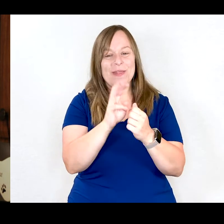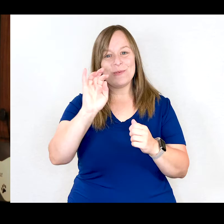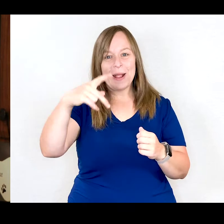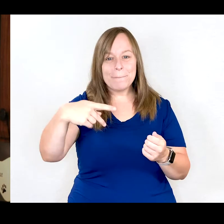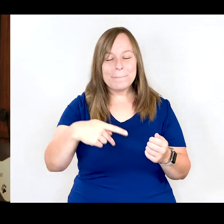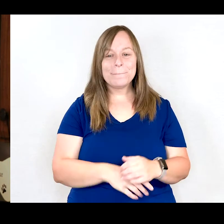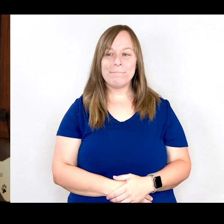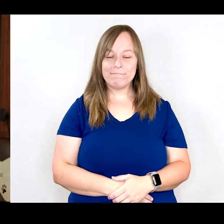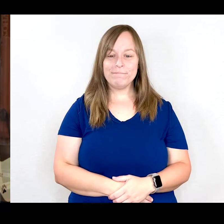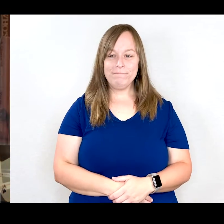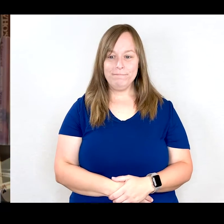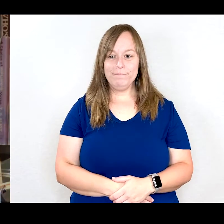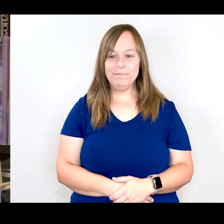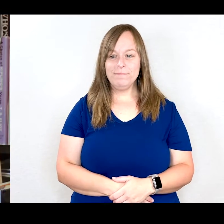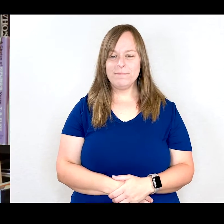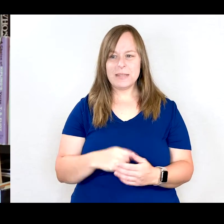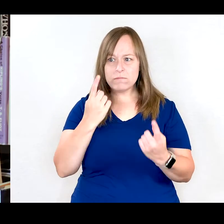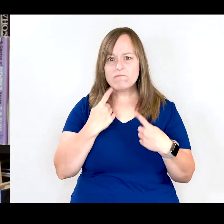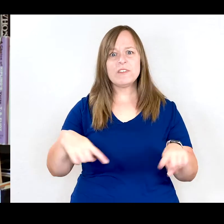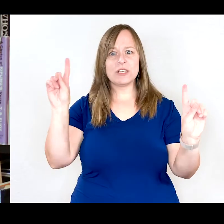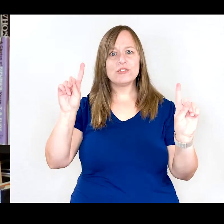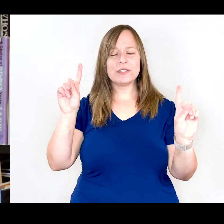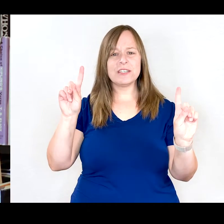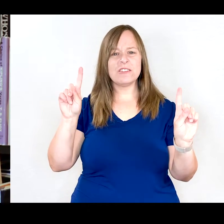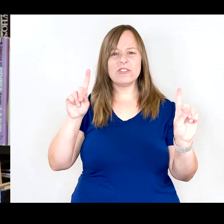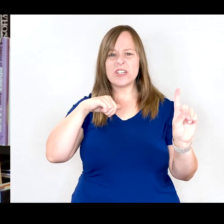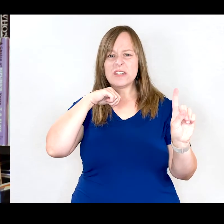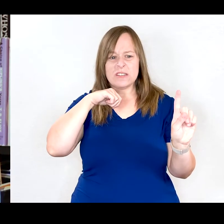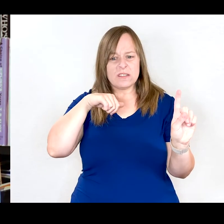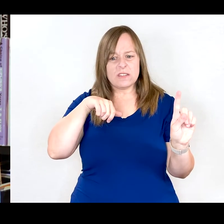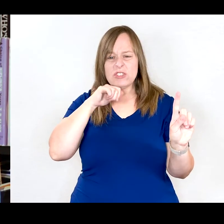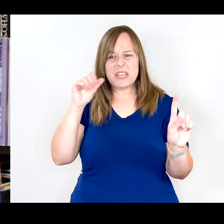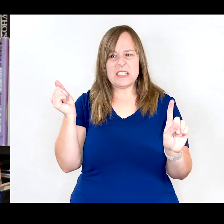in the future with the ramp. And it's a big victory because she don't deserve